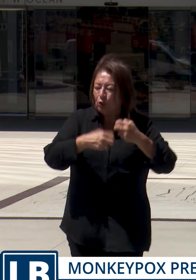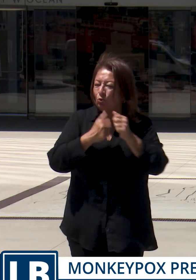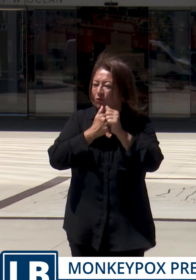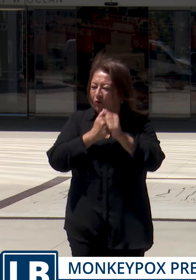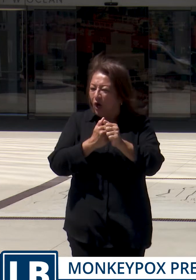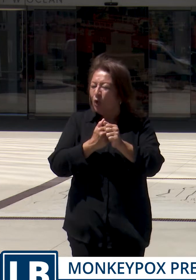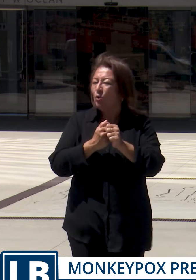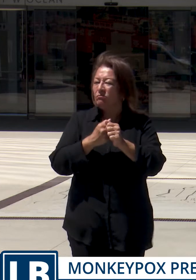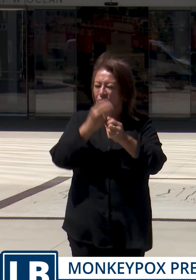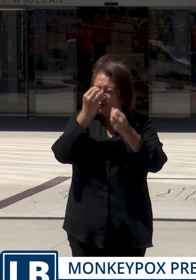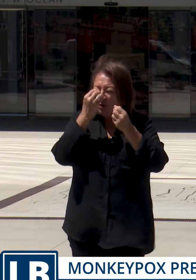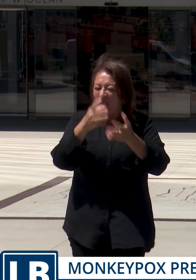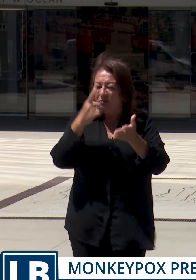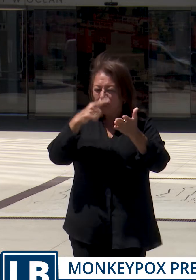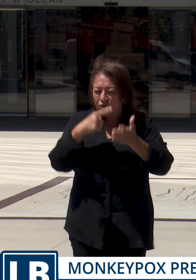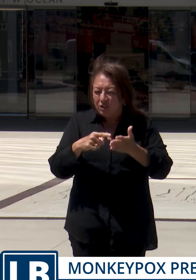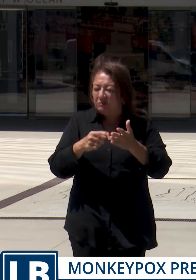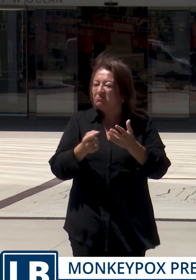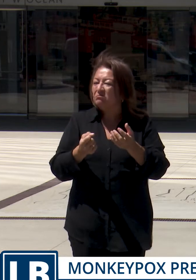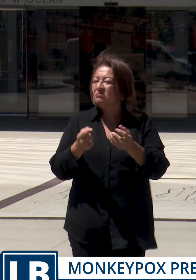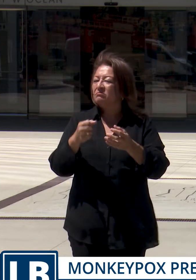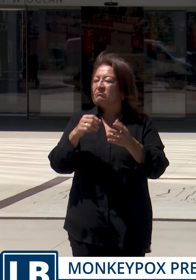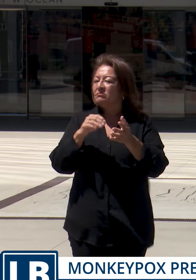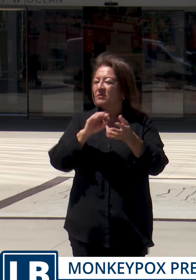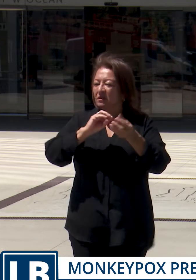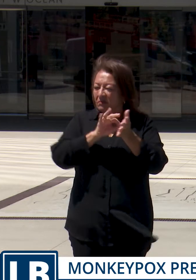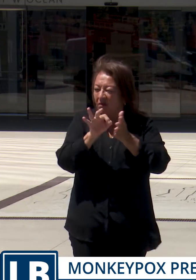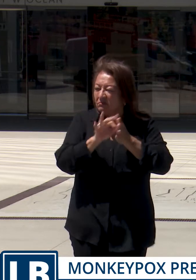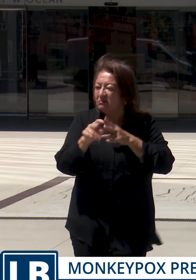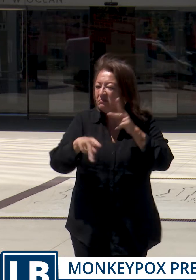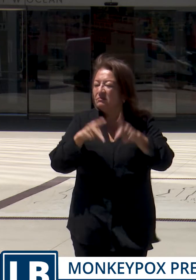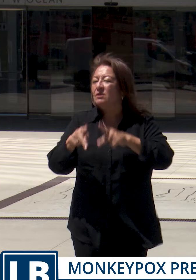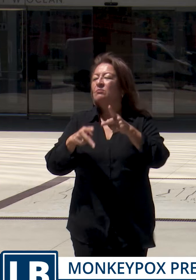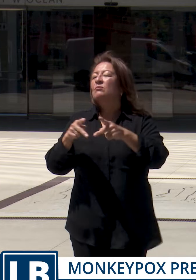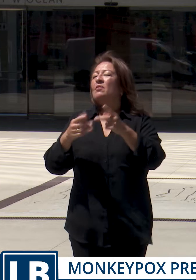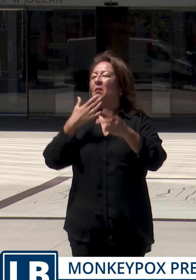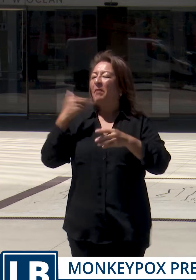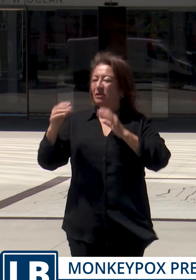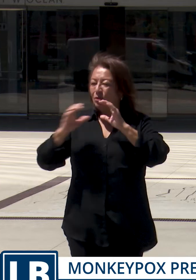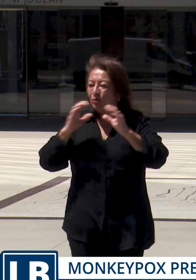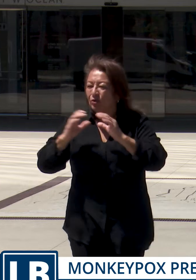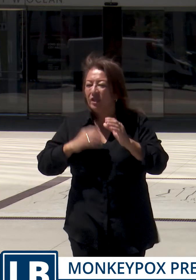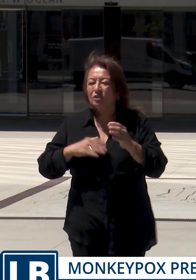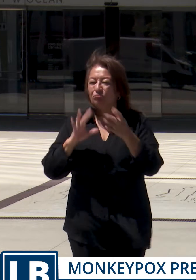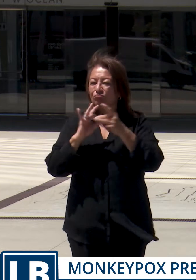at the cases and making sure that we're doing the best communication and messaging given the